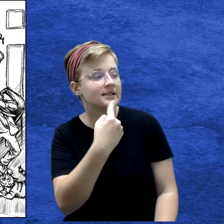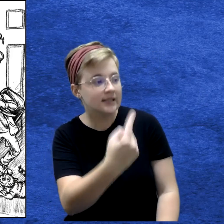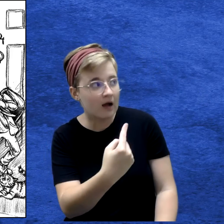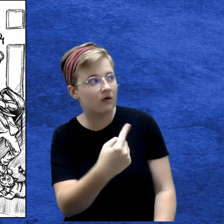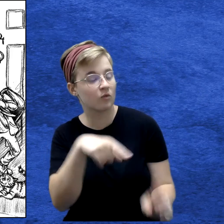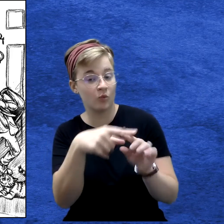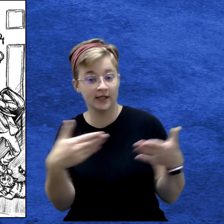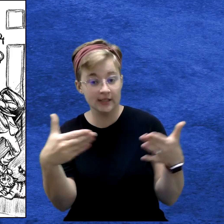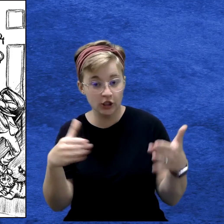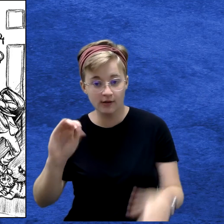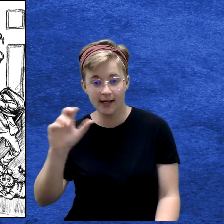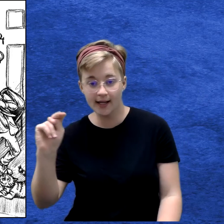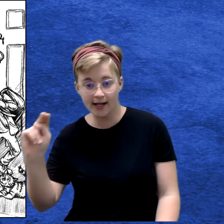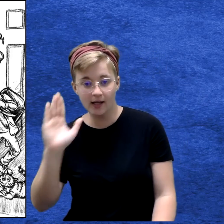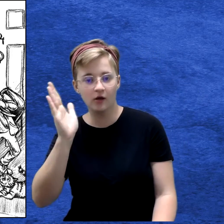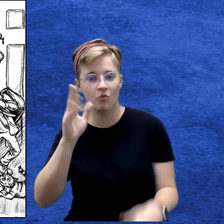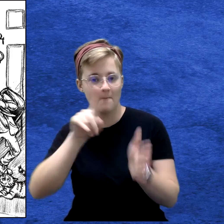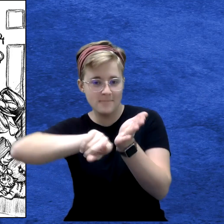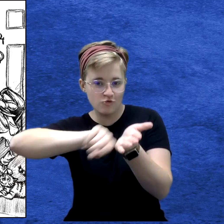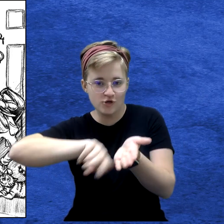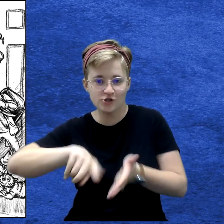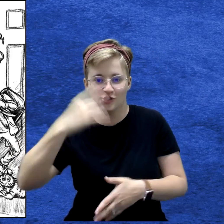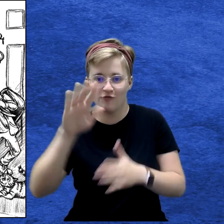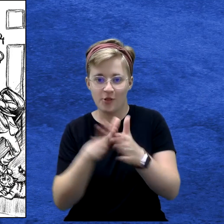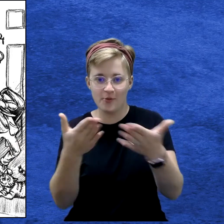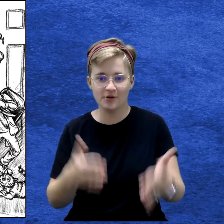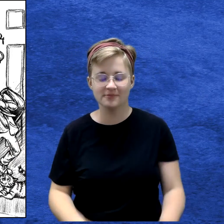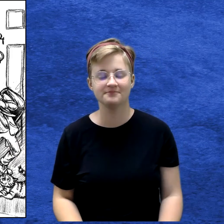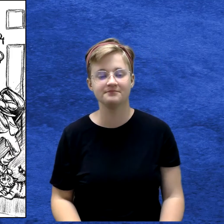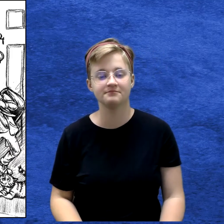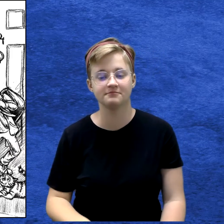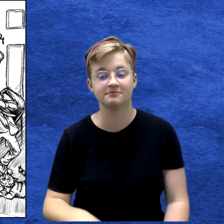in Connecticut.” Dink pulled the letter out of his pocket.